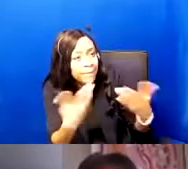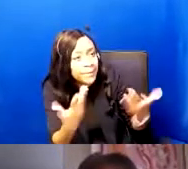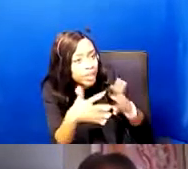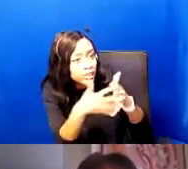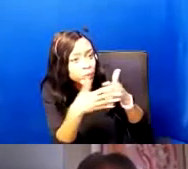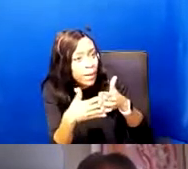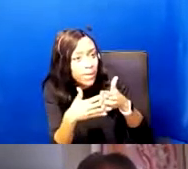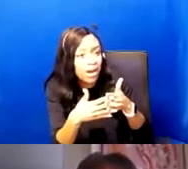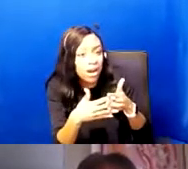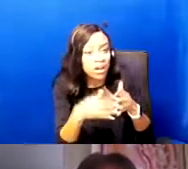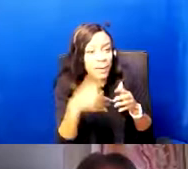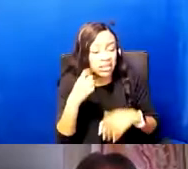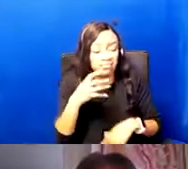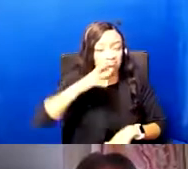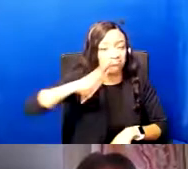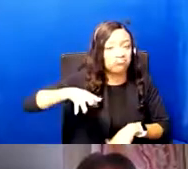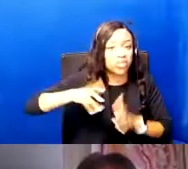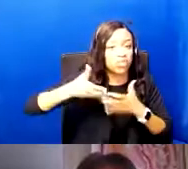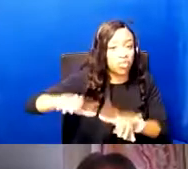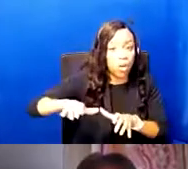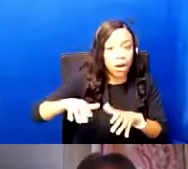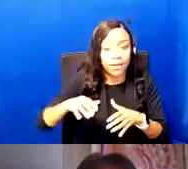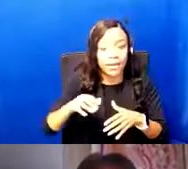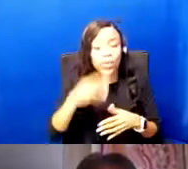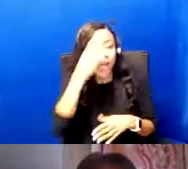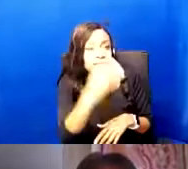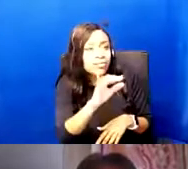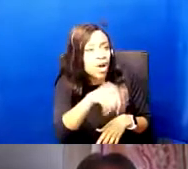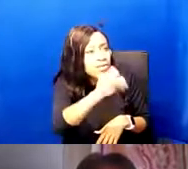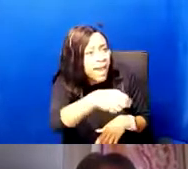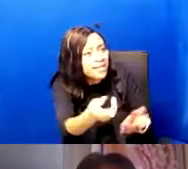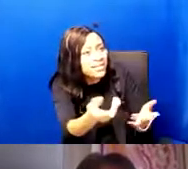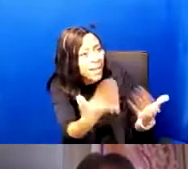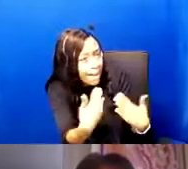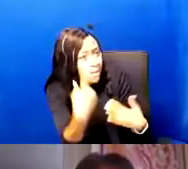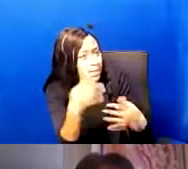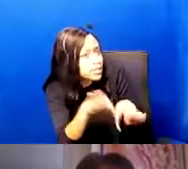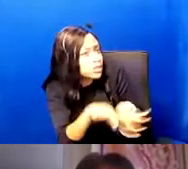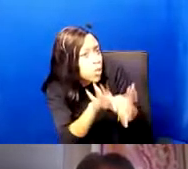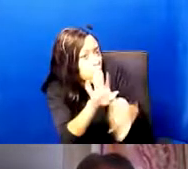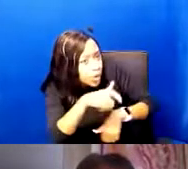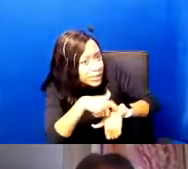and worthwhile experience that they would be willing to jump through the hurdles to come here?